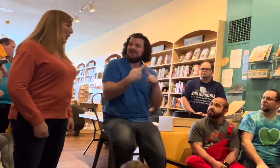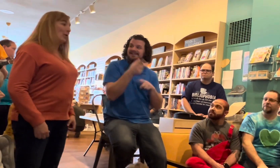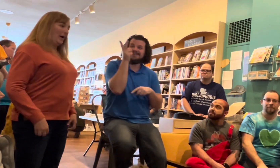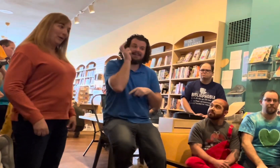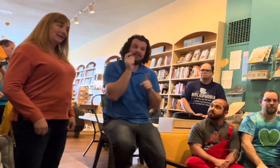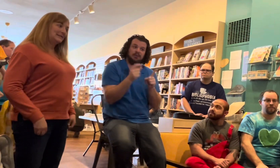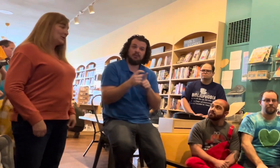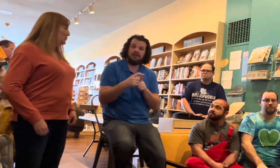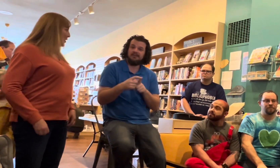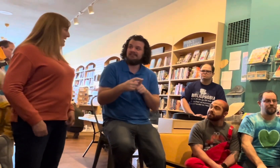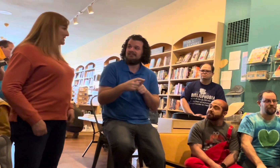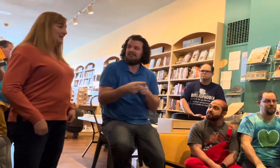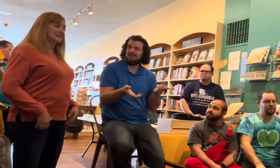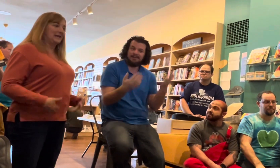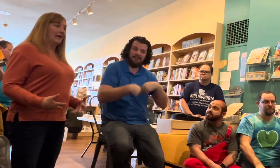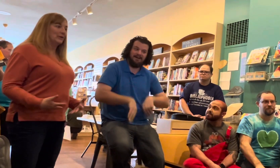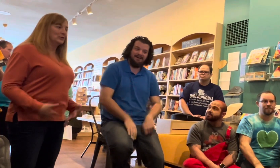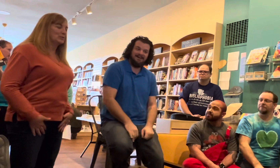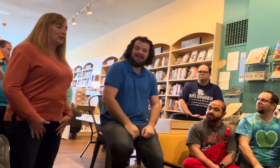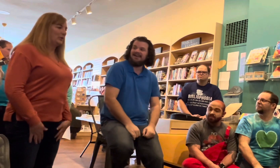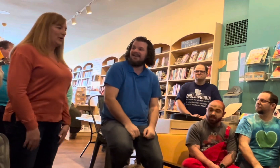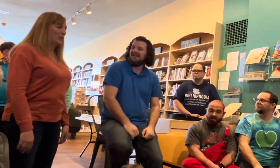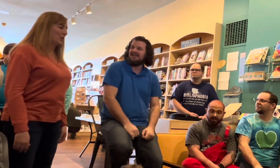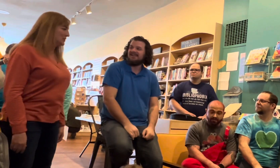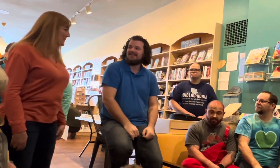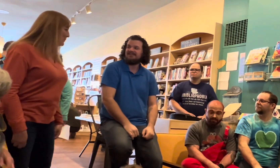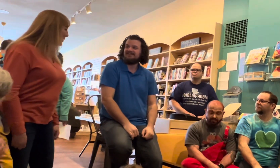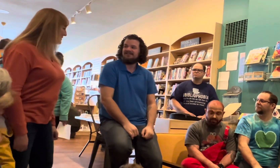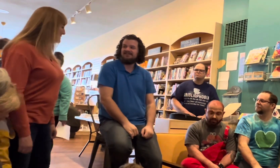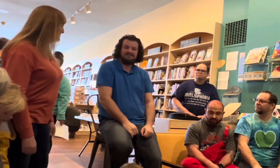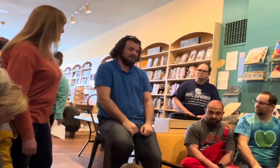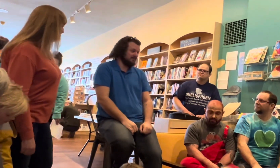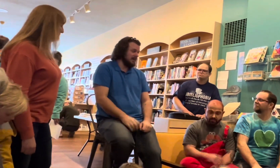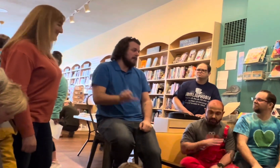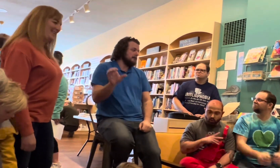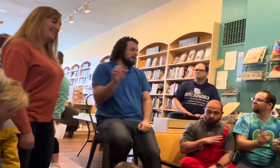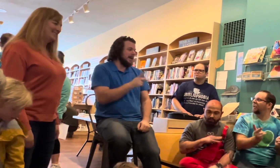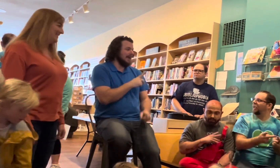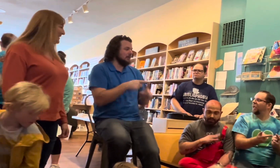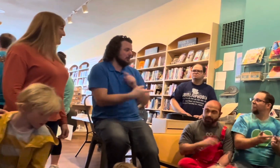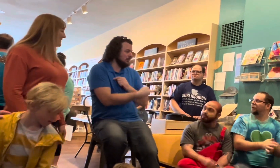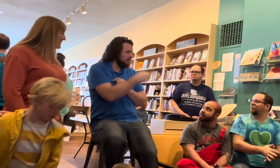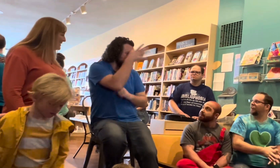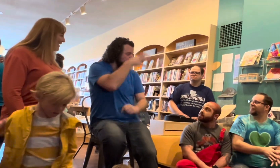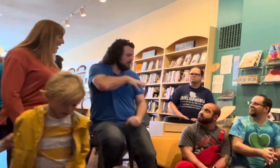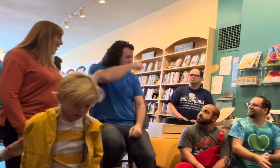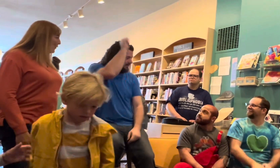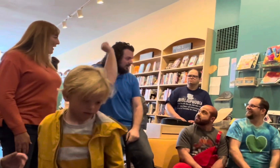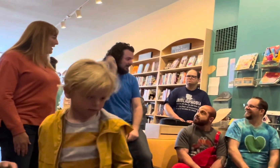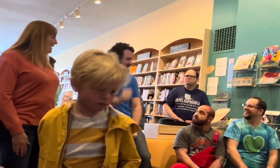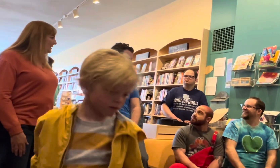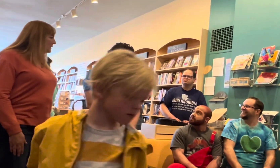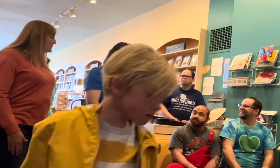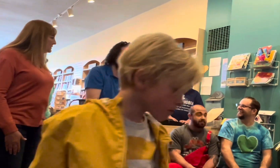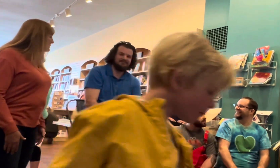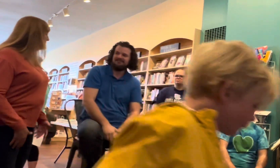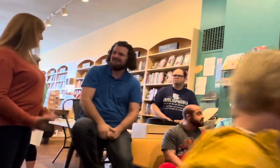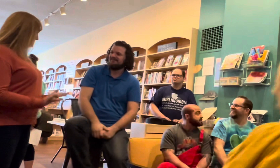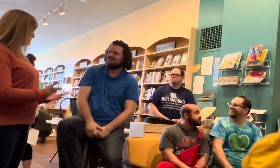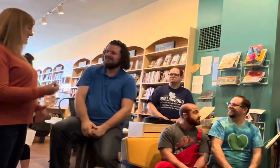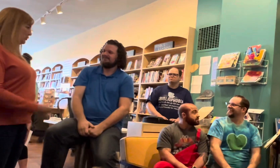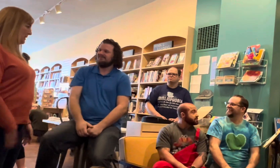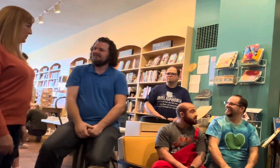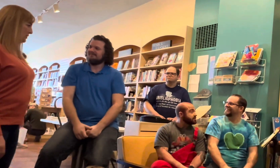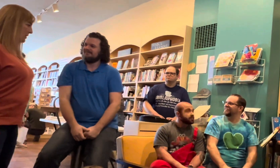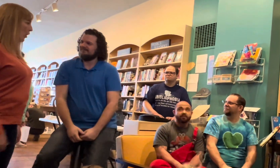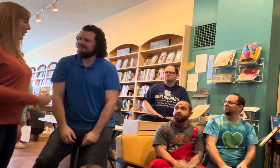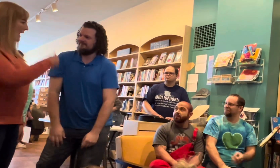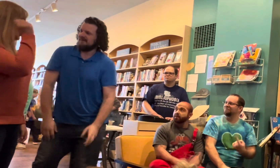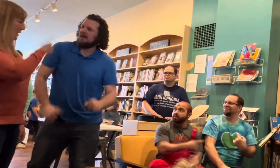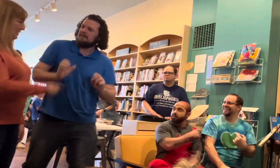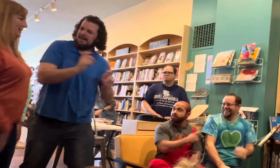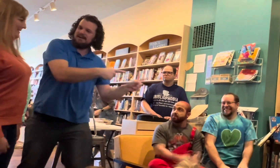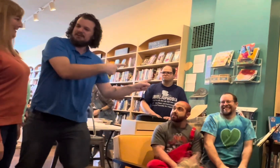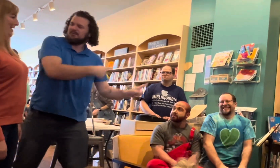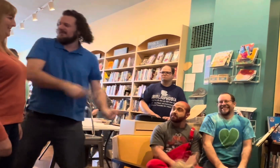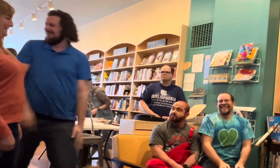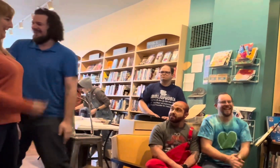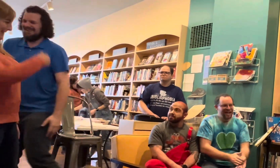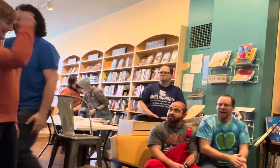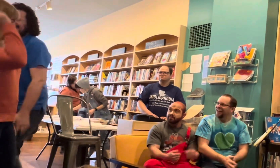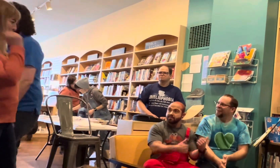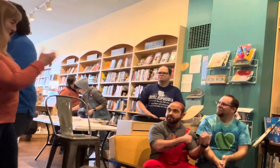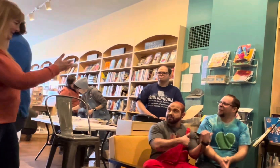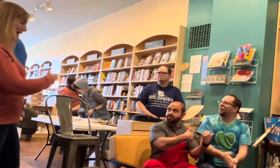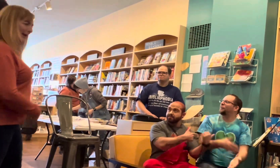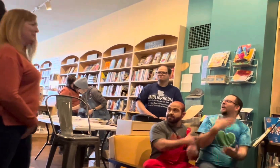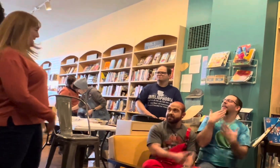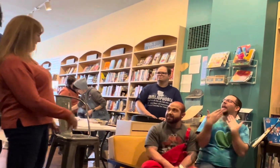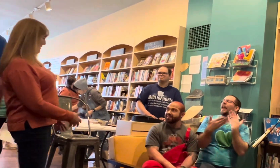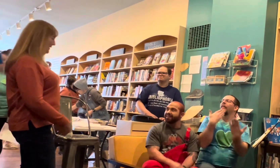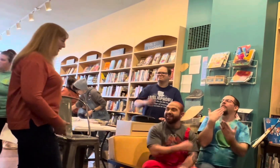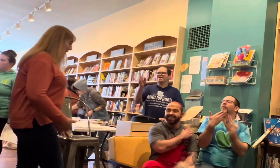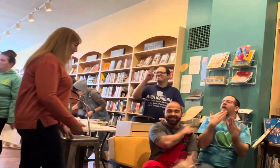So, I want to see you sign those when you see the words in the books! Back to you, Mr. Aaron!